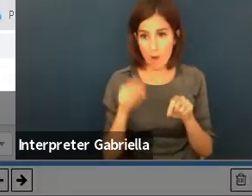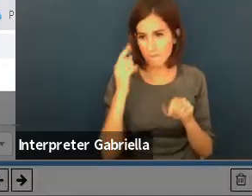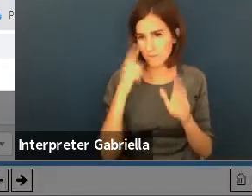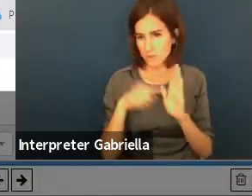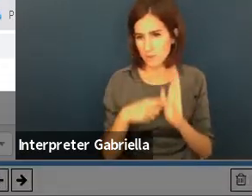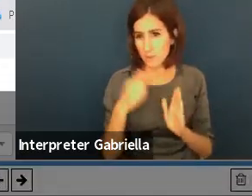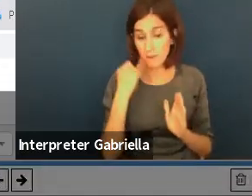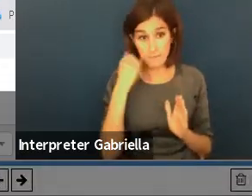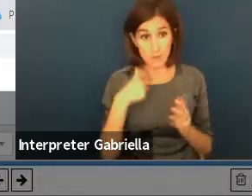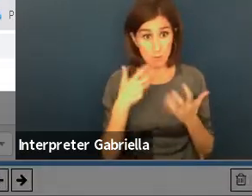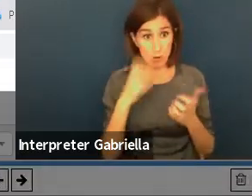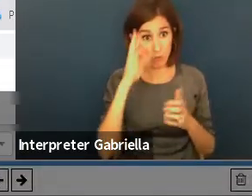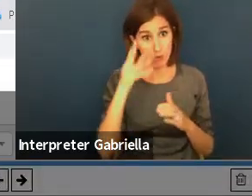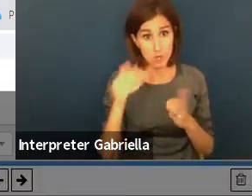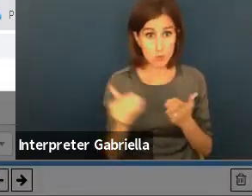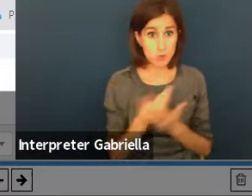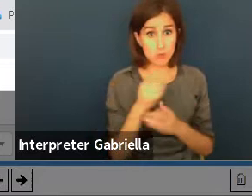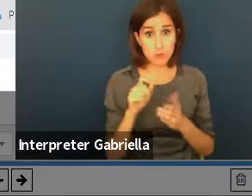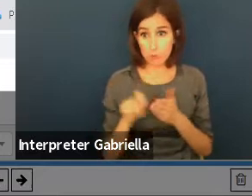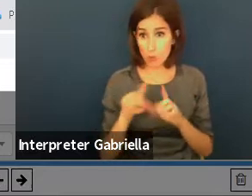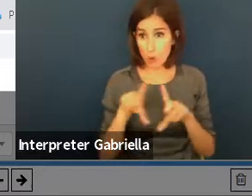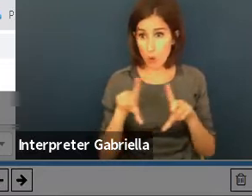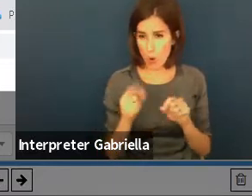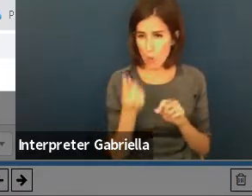Linda Kobashigawa: One of the sources that I just export it. You can do that in here.